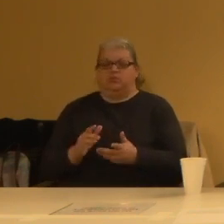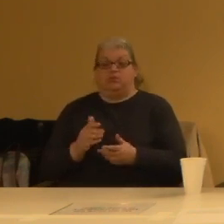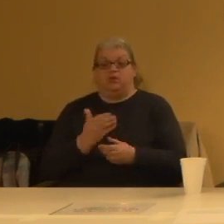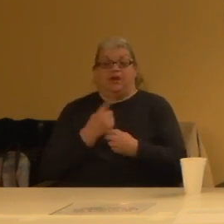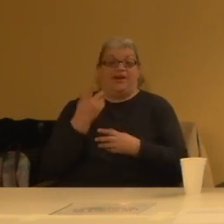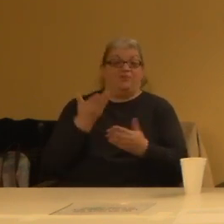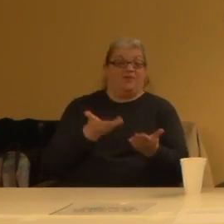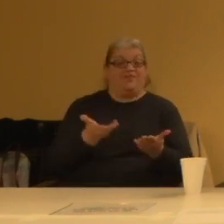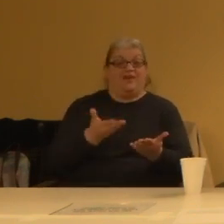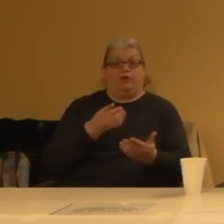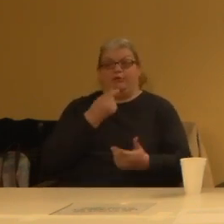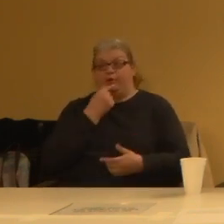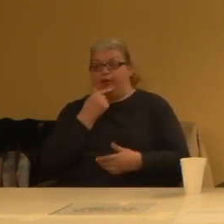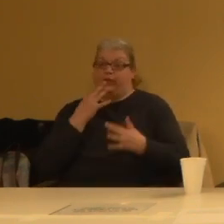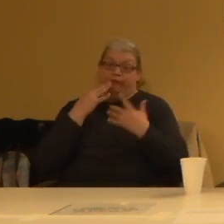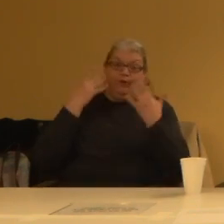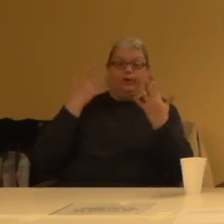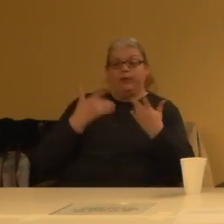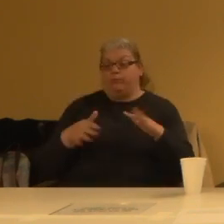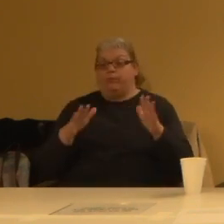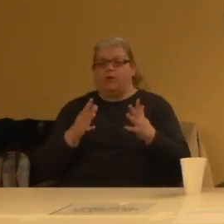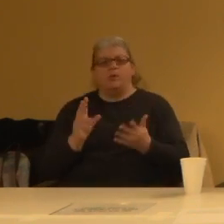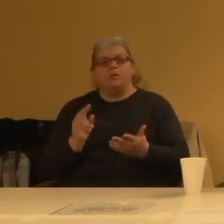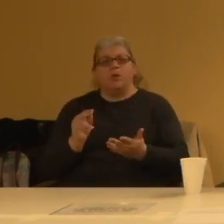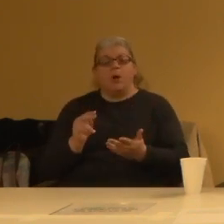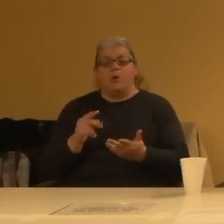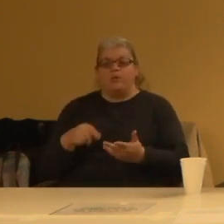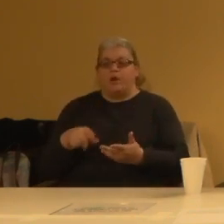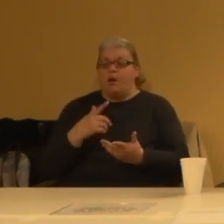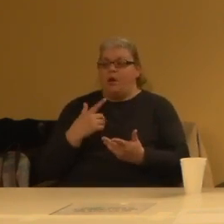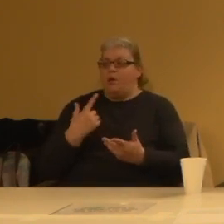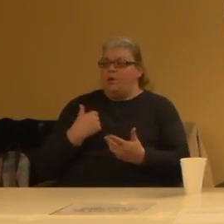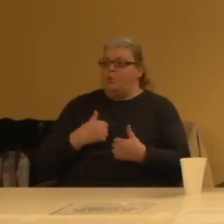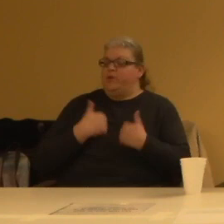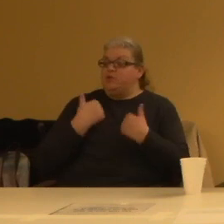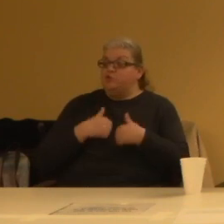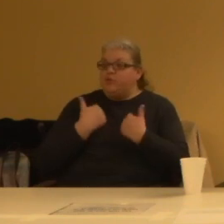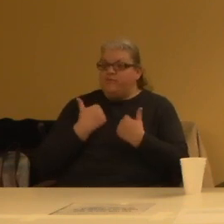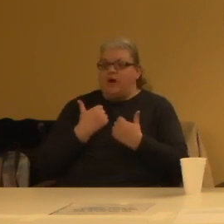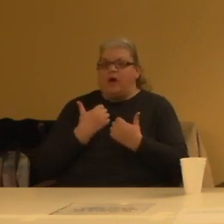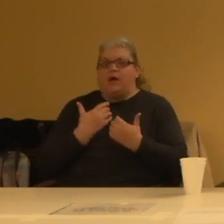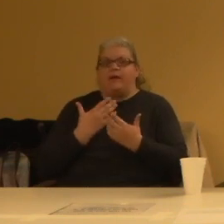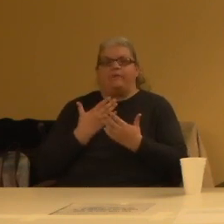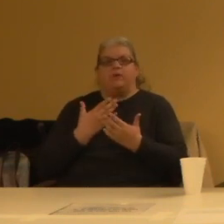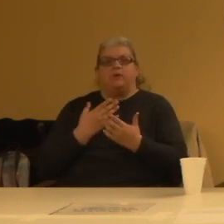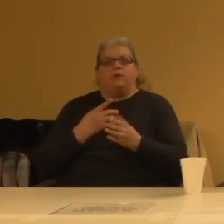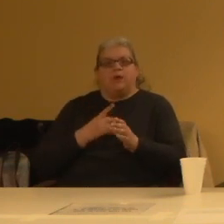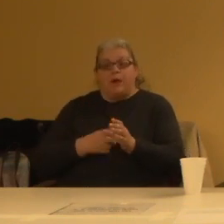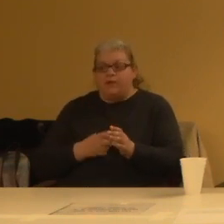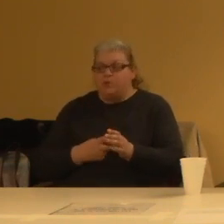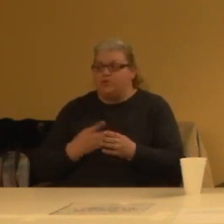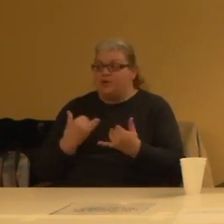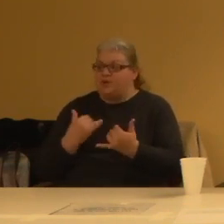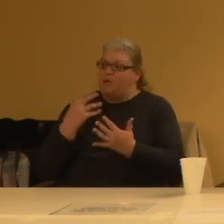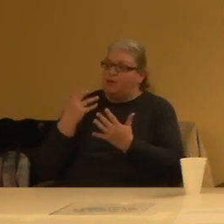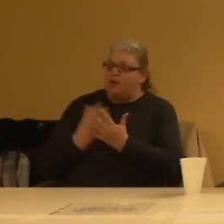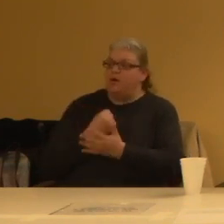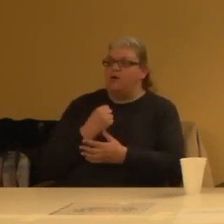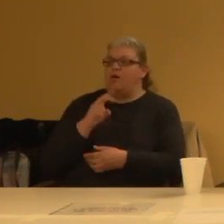They were like, "We have survived communism and now we get to have drag shows on a boat in Prague, because the world is spinning forward